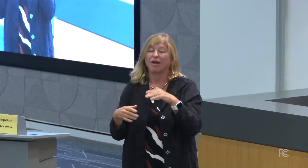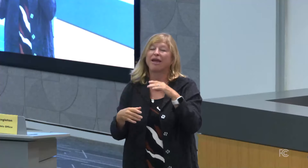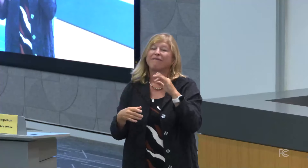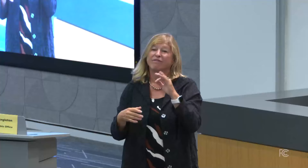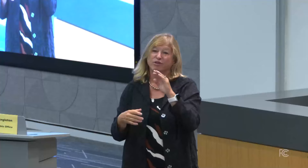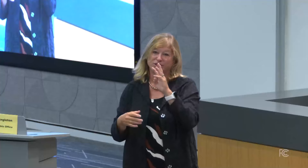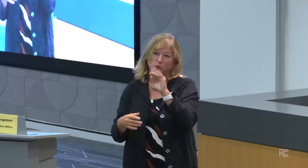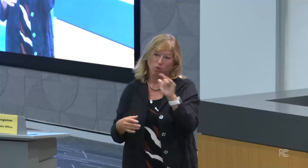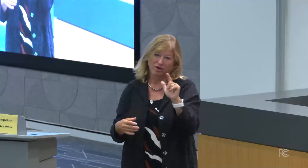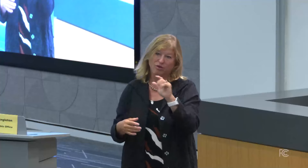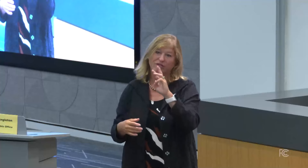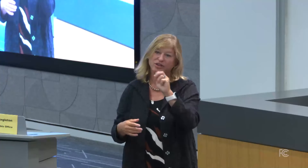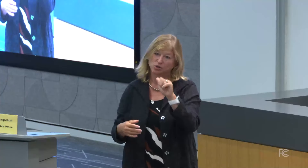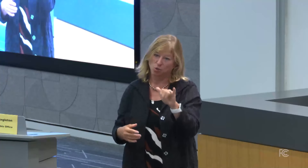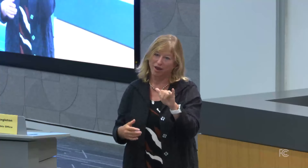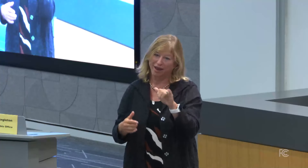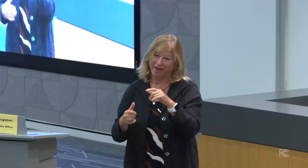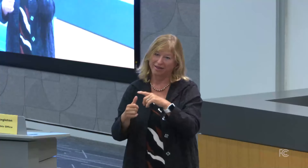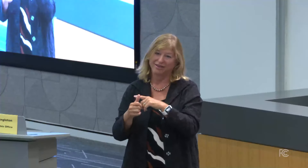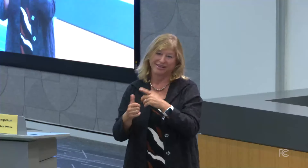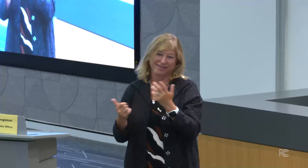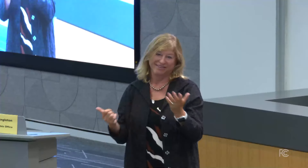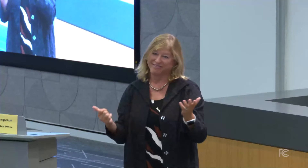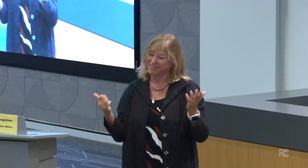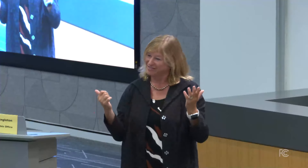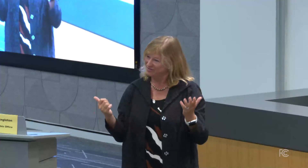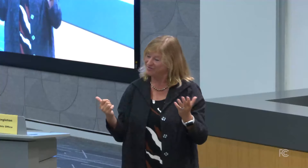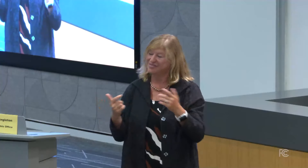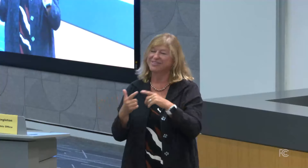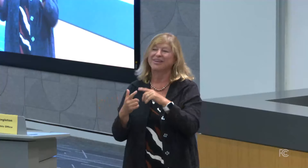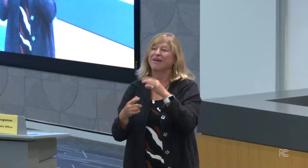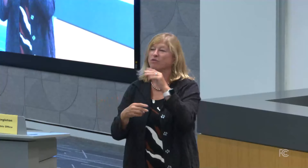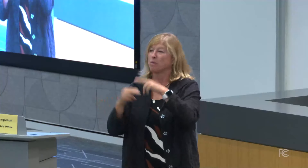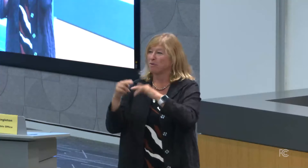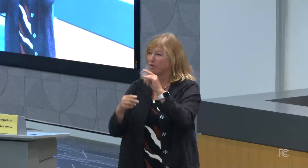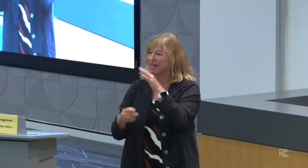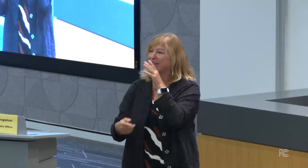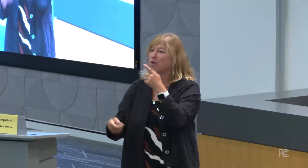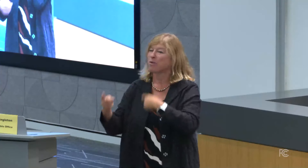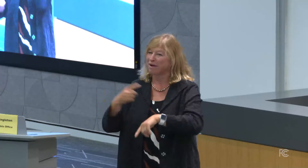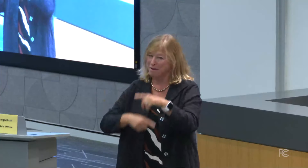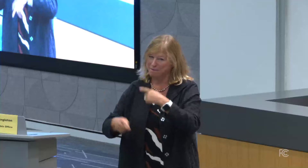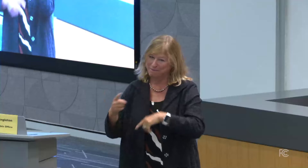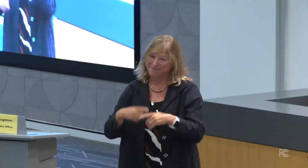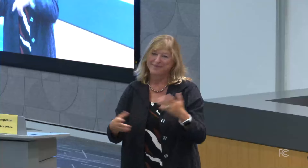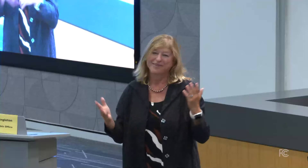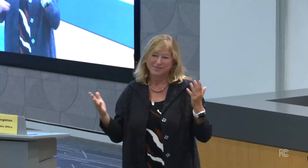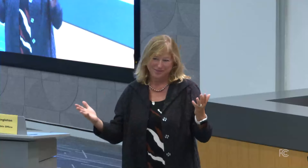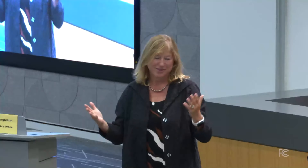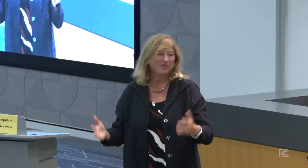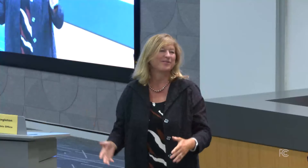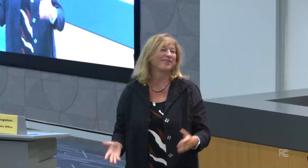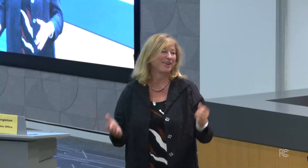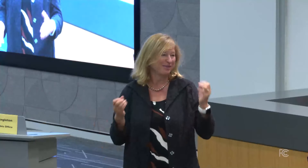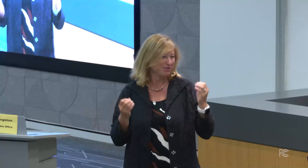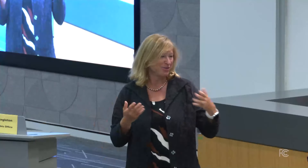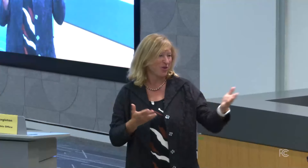THIS IS SUZY. I WAS JUST MENTIONING, I'M STILL DIGESTING ALL THE INFORMATION YOU'VE JUST SHARED. WHEN THERE'S A WILL, THERE'S A WAY.